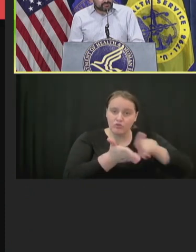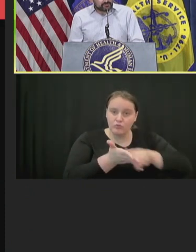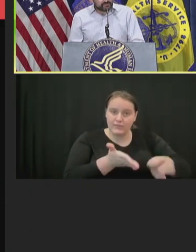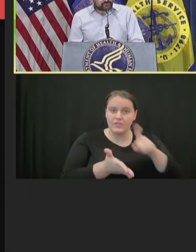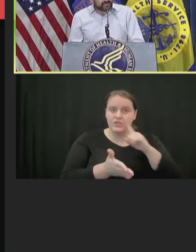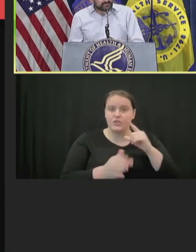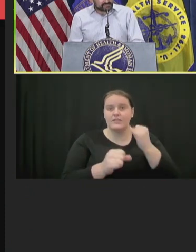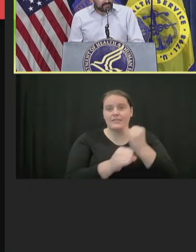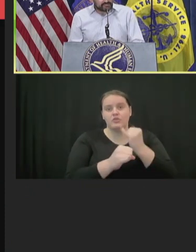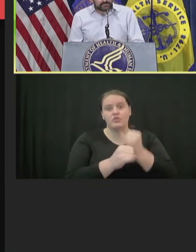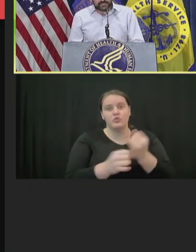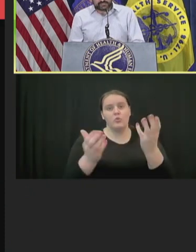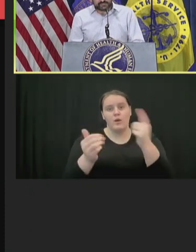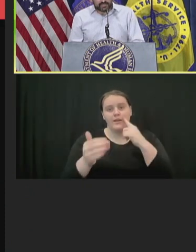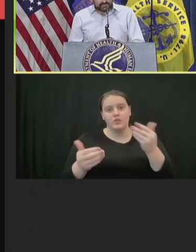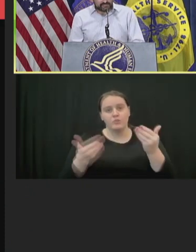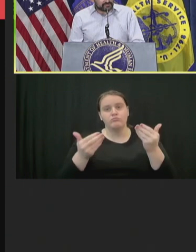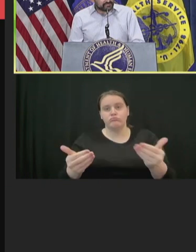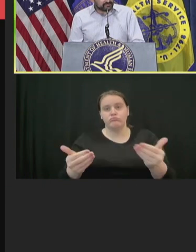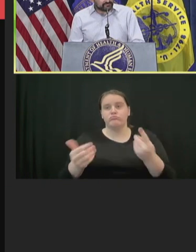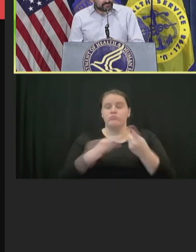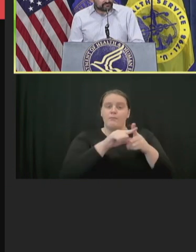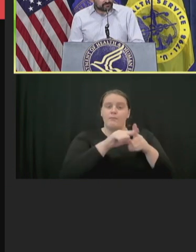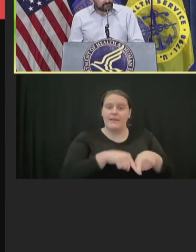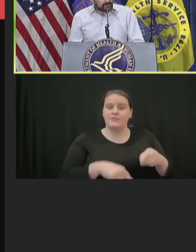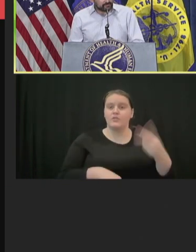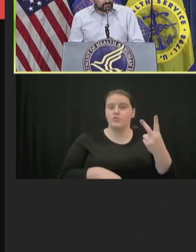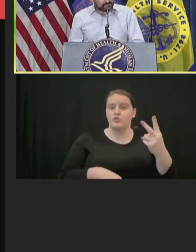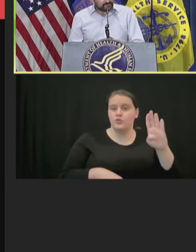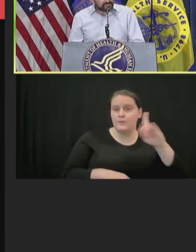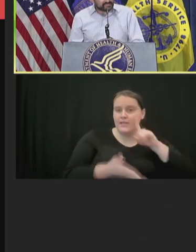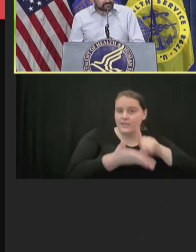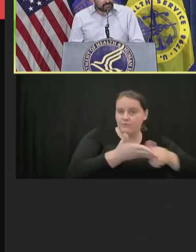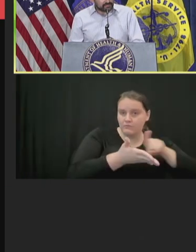the trial design on the next slide, so you can get a flavor of what it's focusing on.